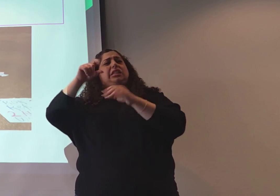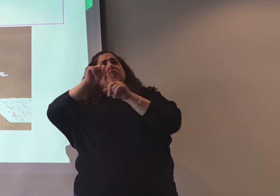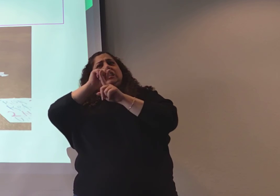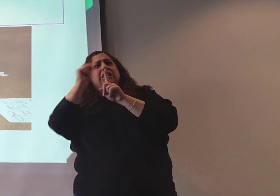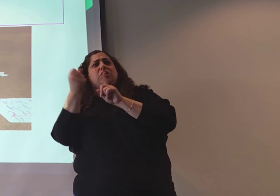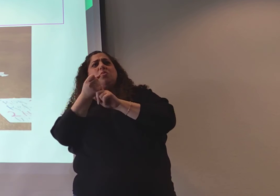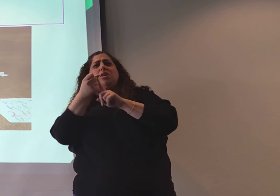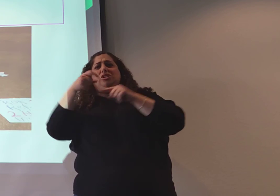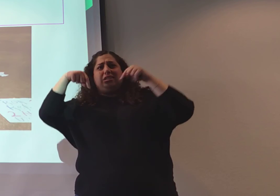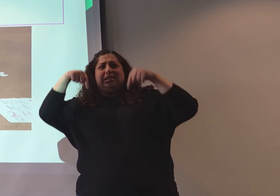might be available.